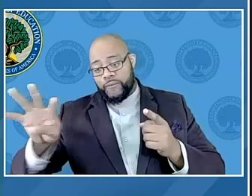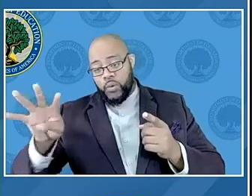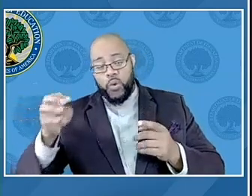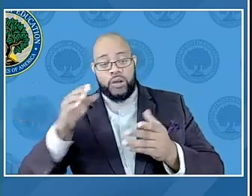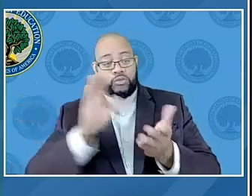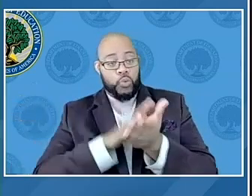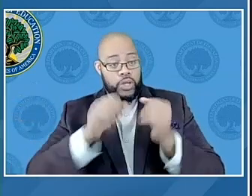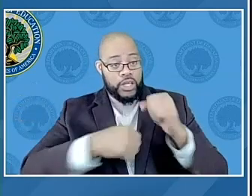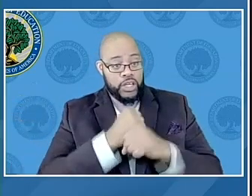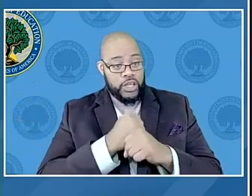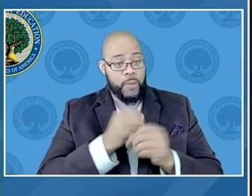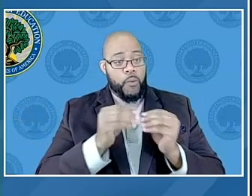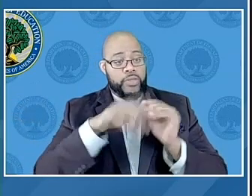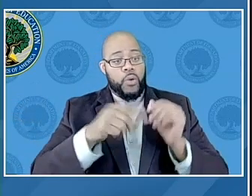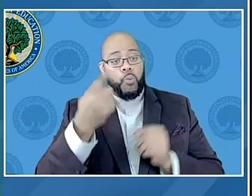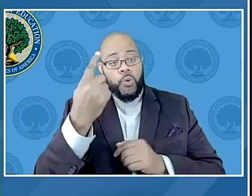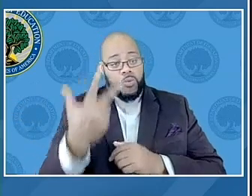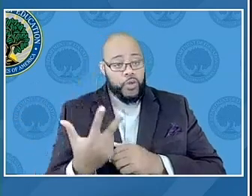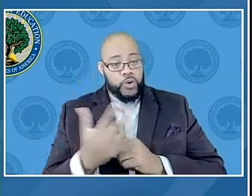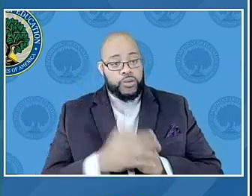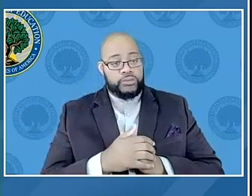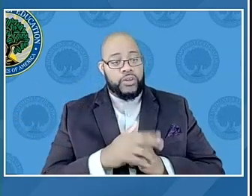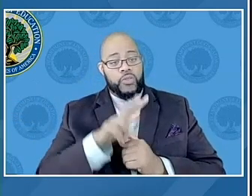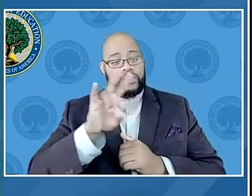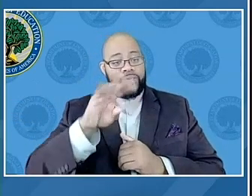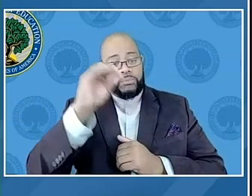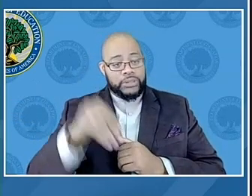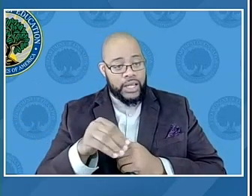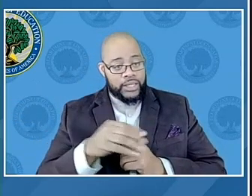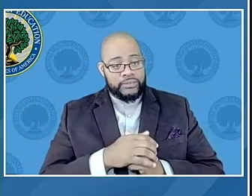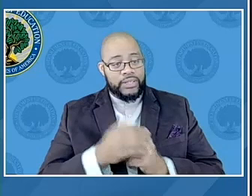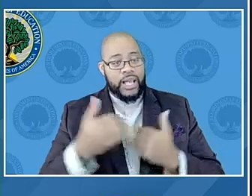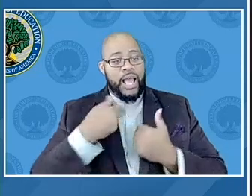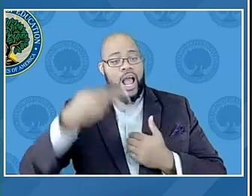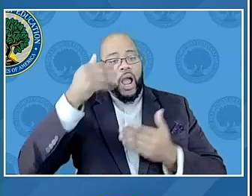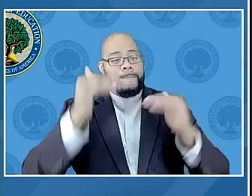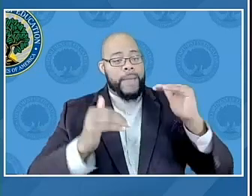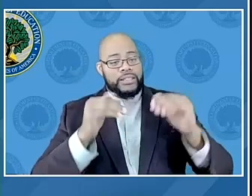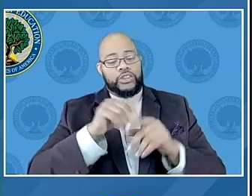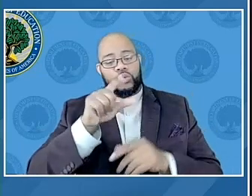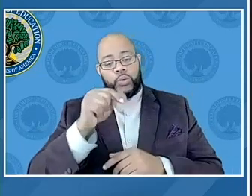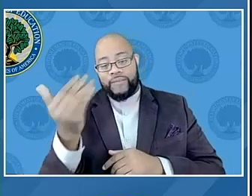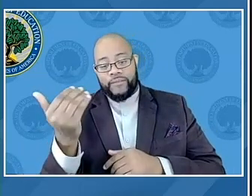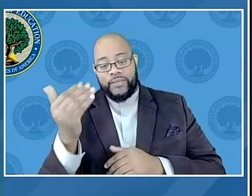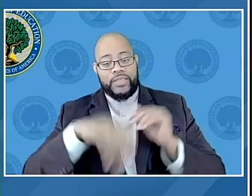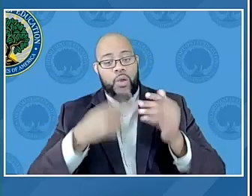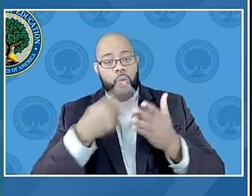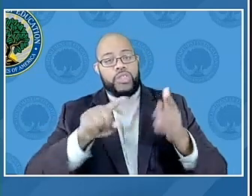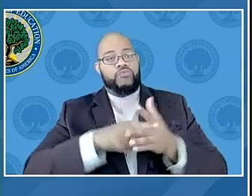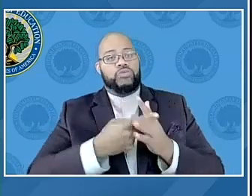more than one-third, 37 percent, had a higher balance in 2015 than what they originally borrowed.